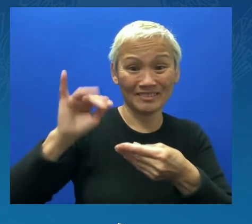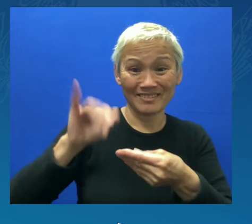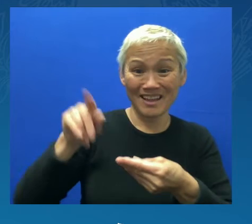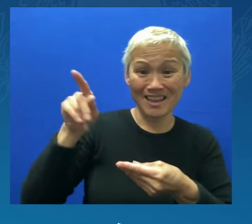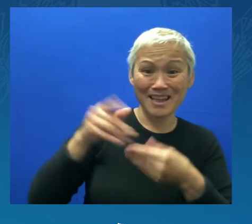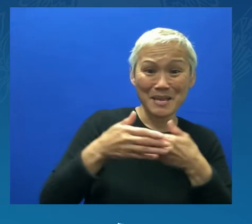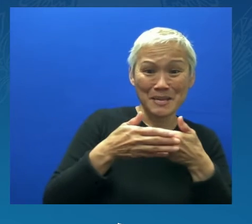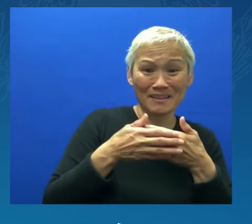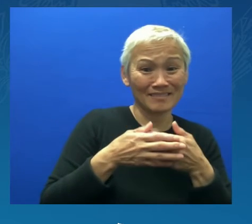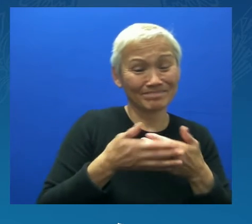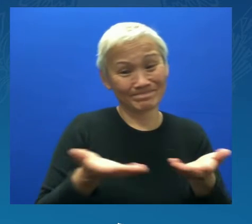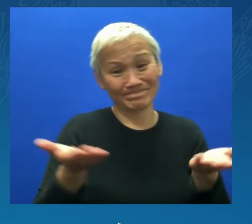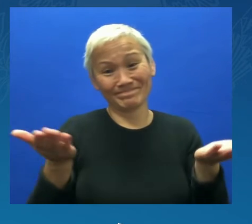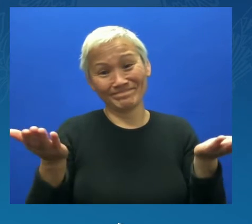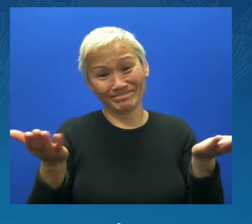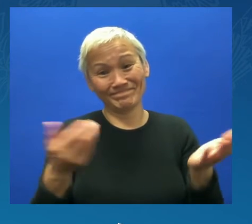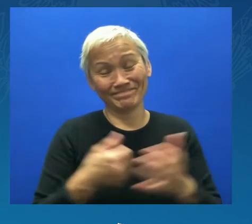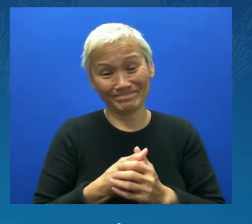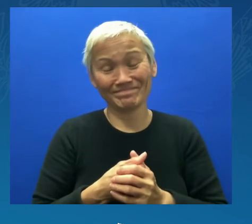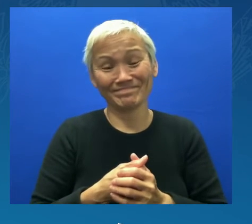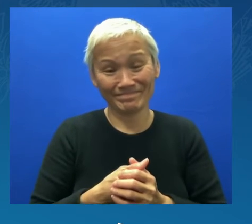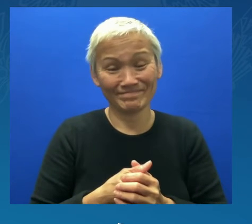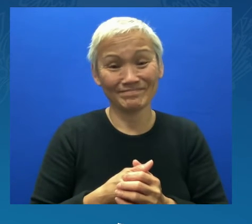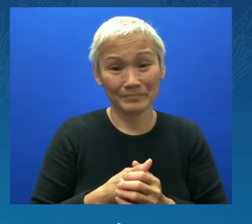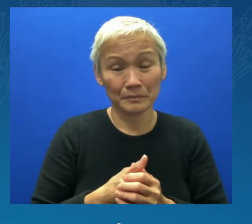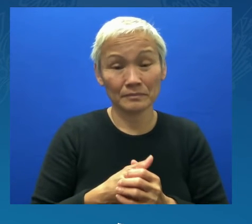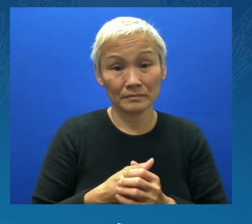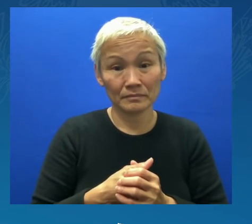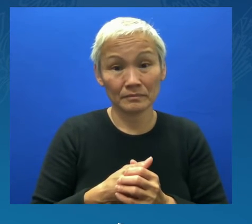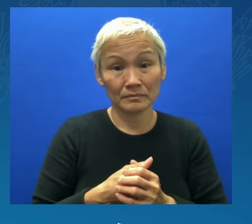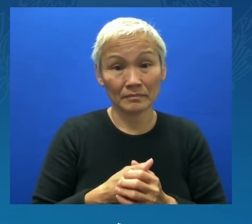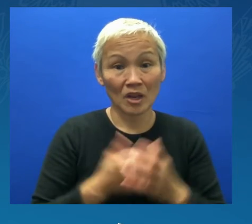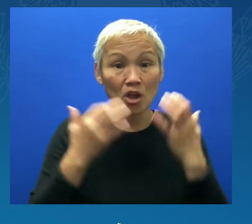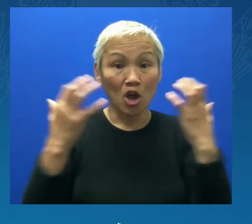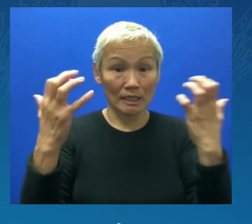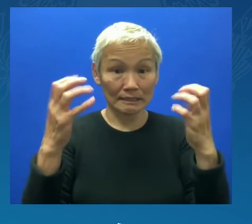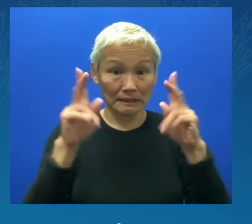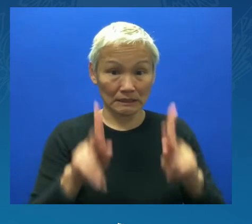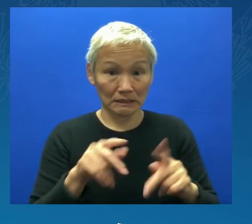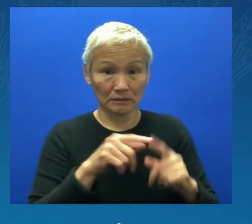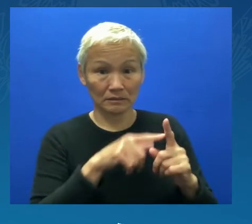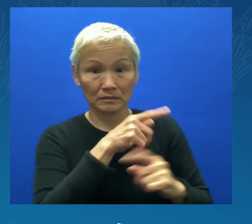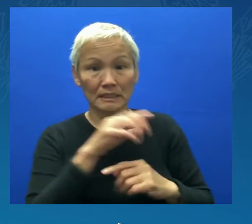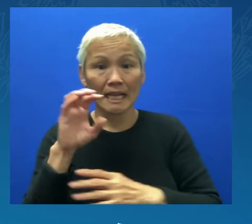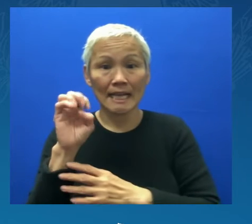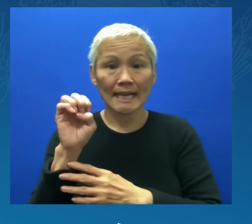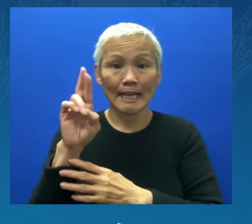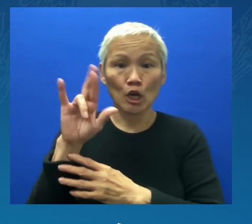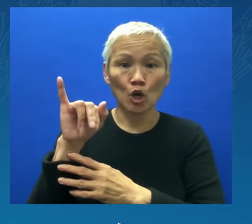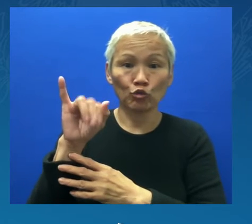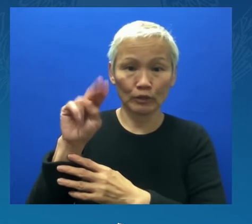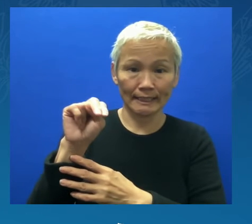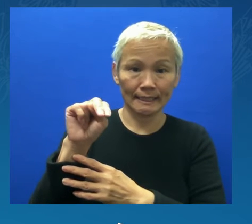from an audience member, Erin Armstrong, who I'd like to just give a quick shoutout to. She's --